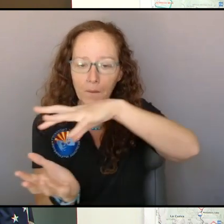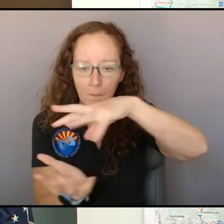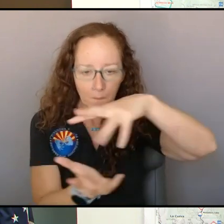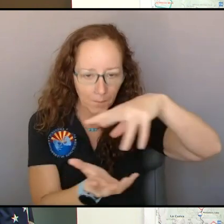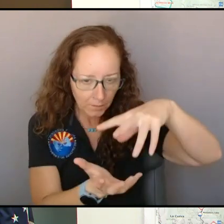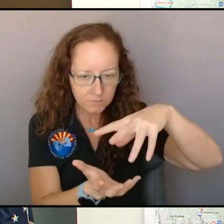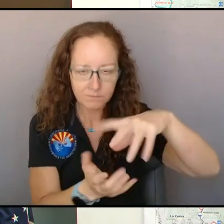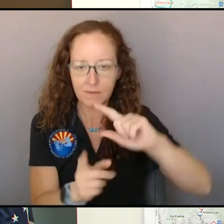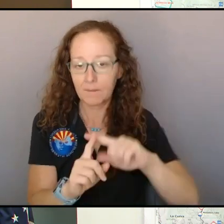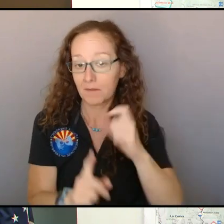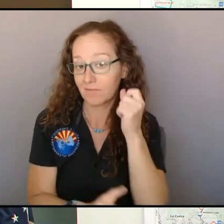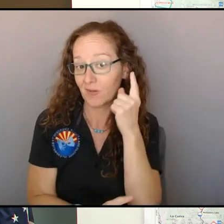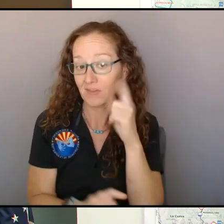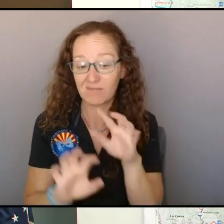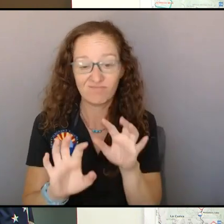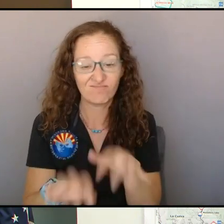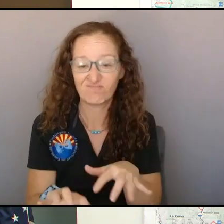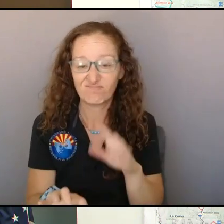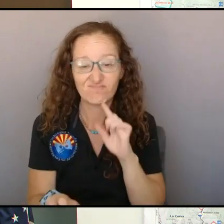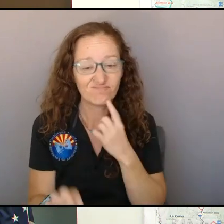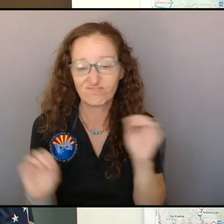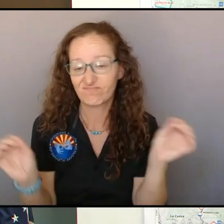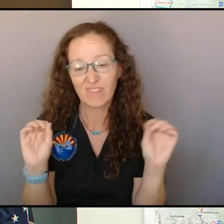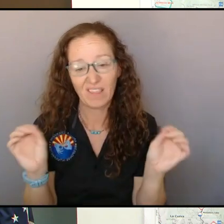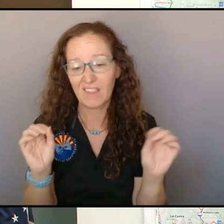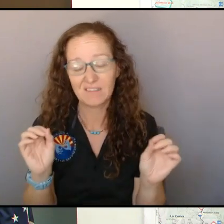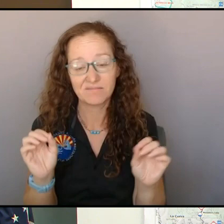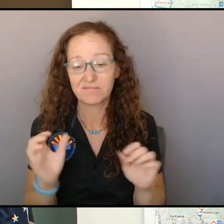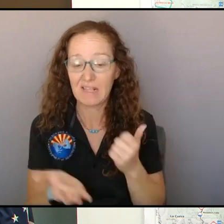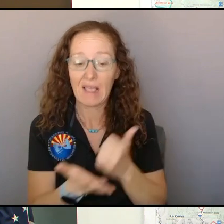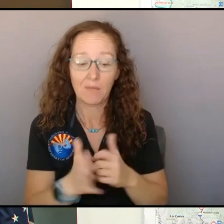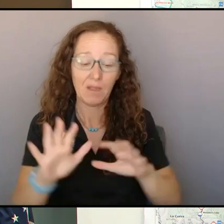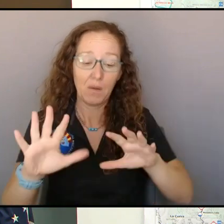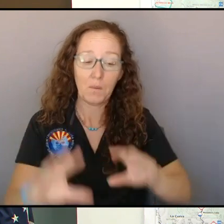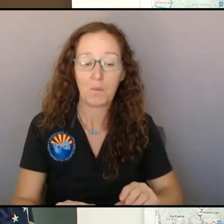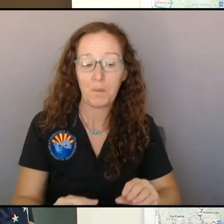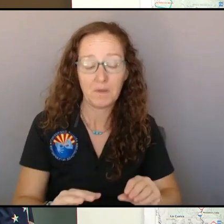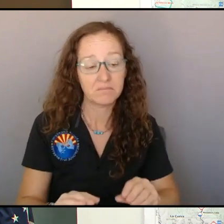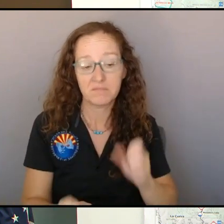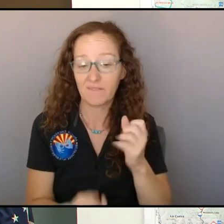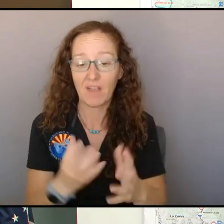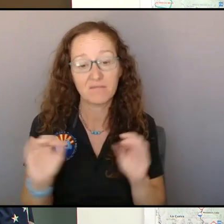fire out or anything like that. But it just will be actually a 'watch out' situation for the guys out there. Because if we do